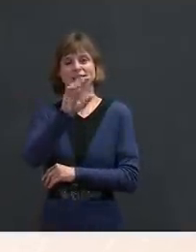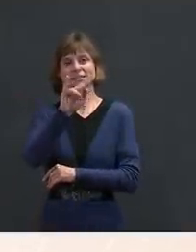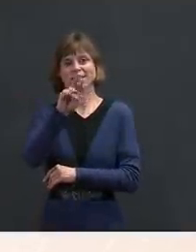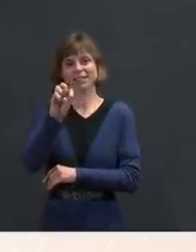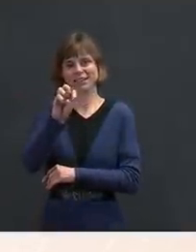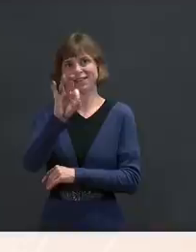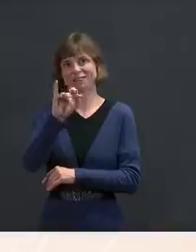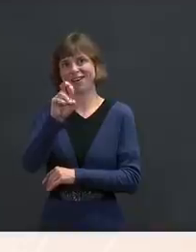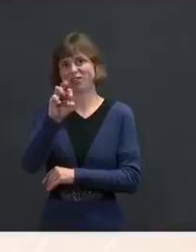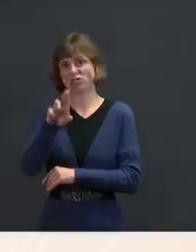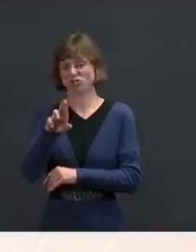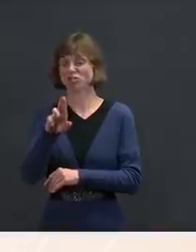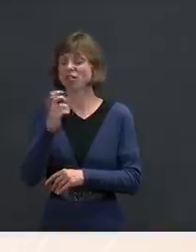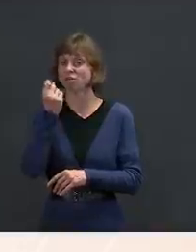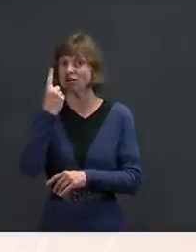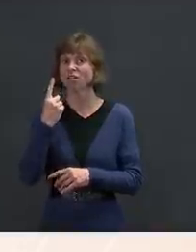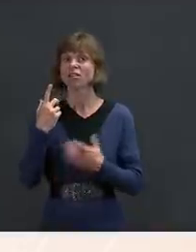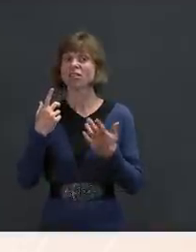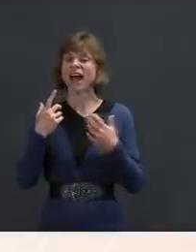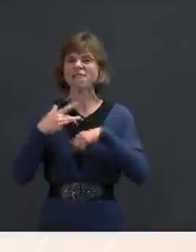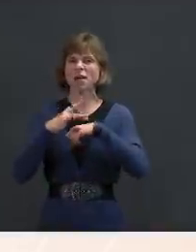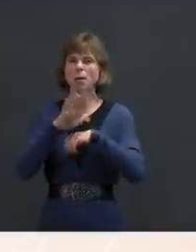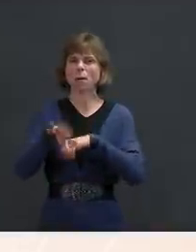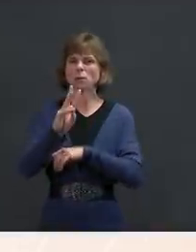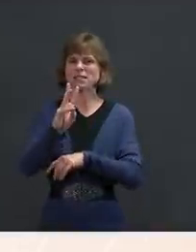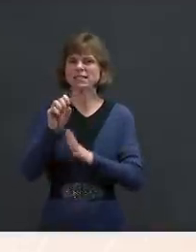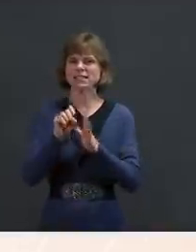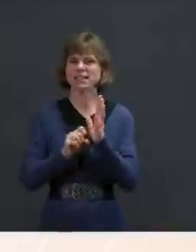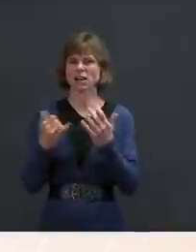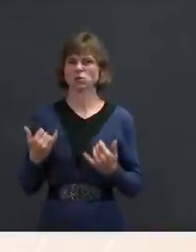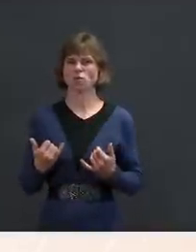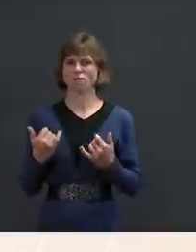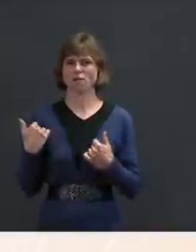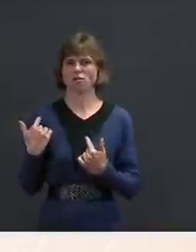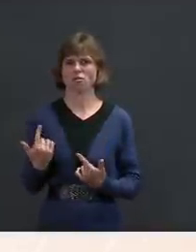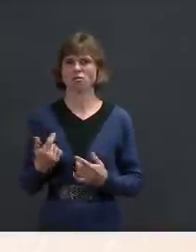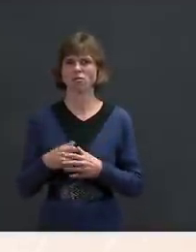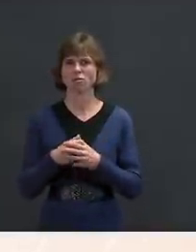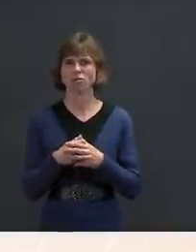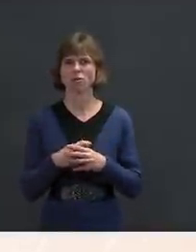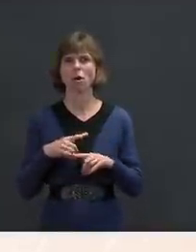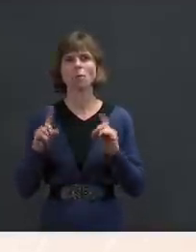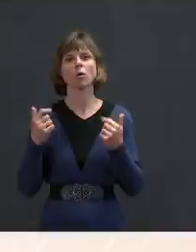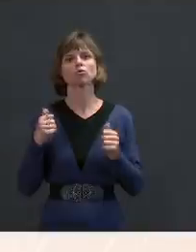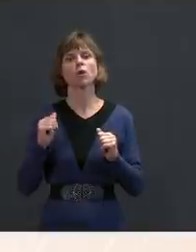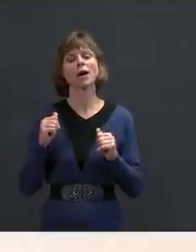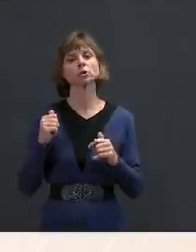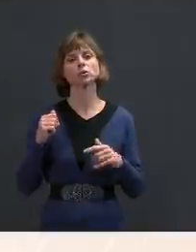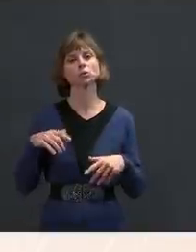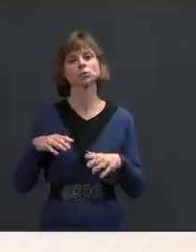But what we're working to do is take a number of steps to ensure people have access to more easily figure out